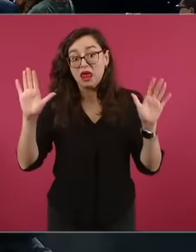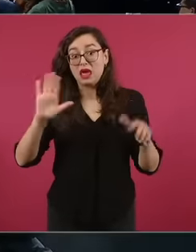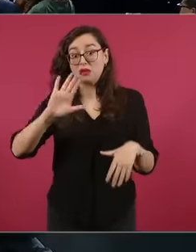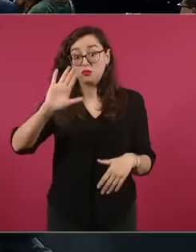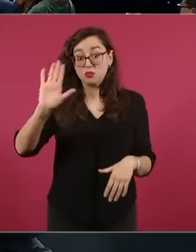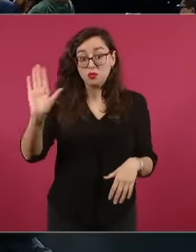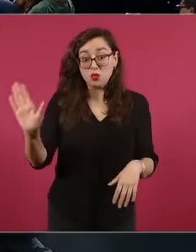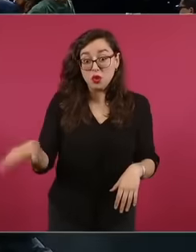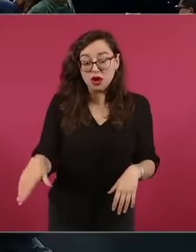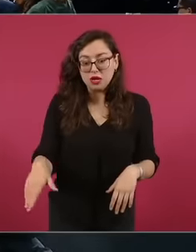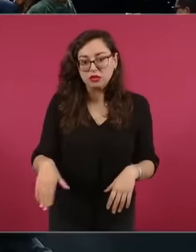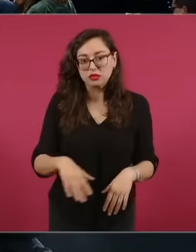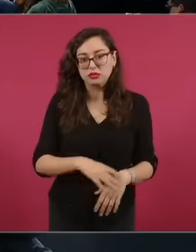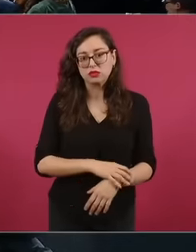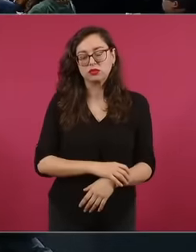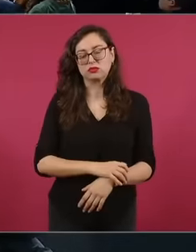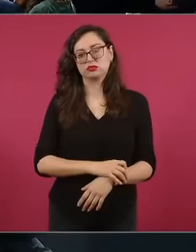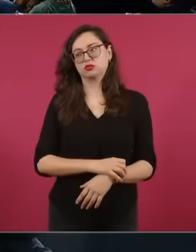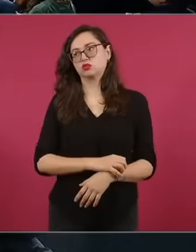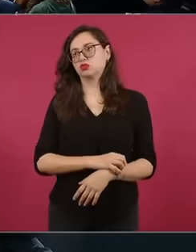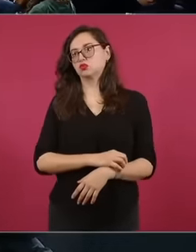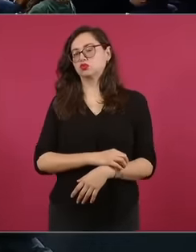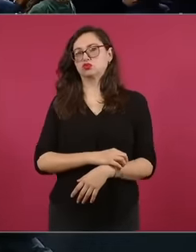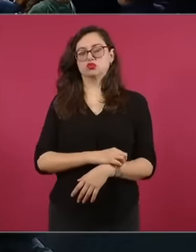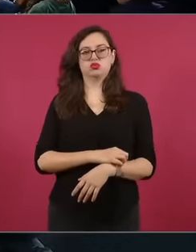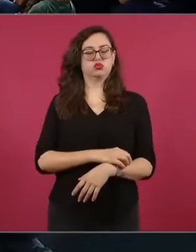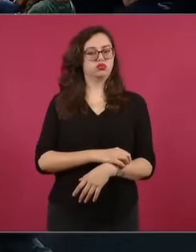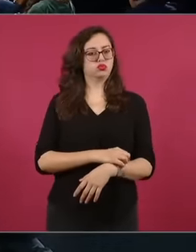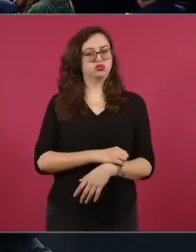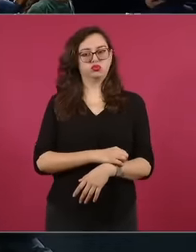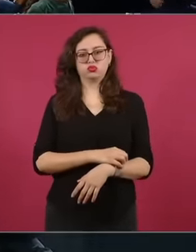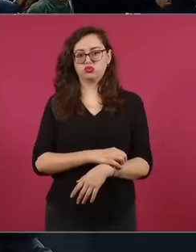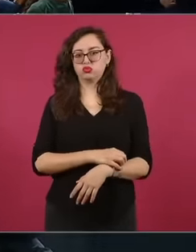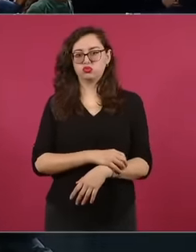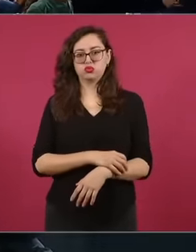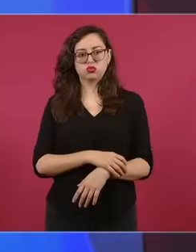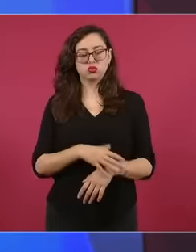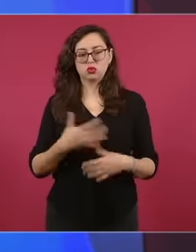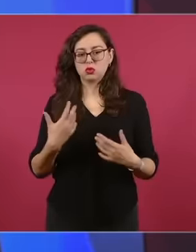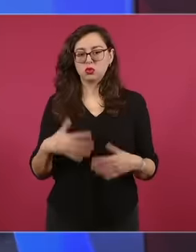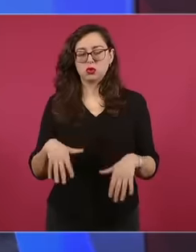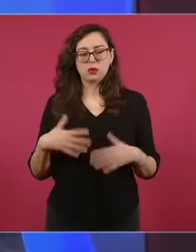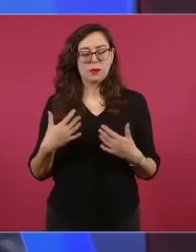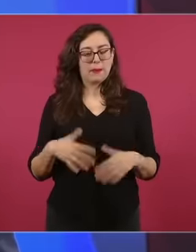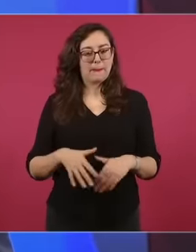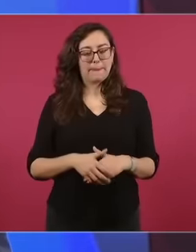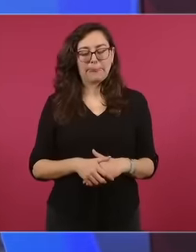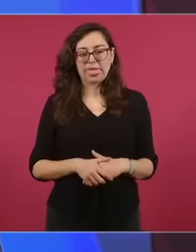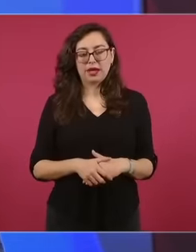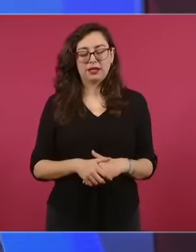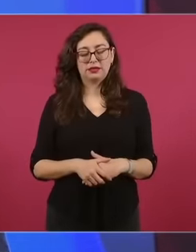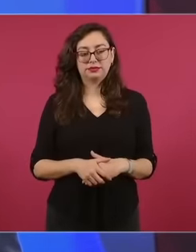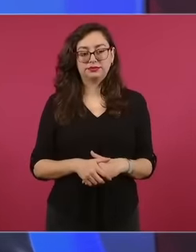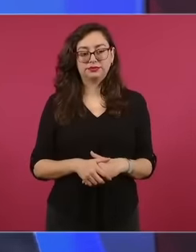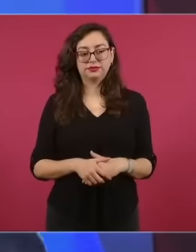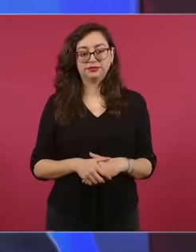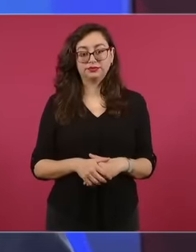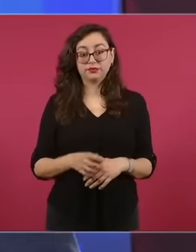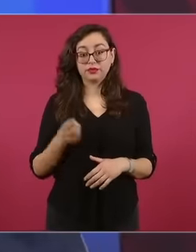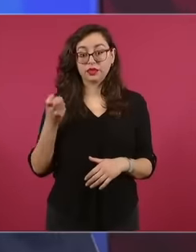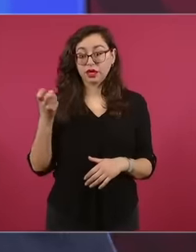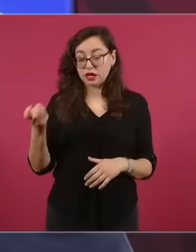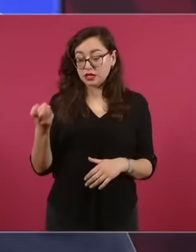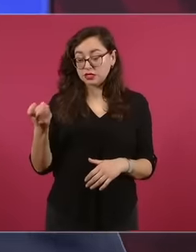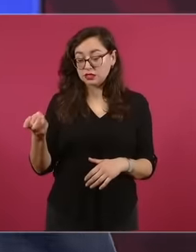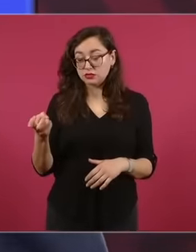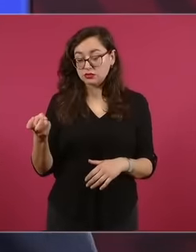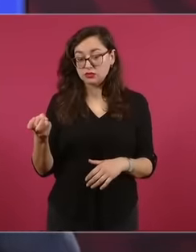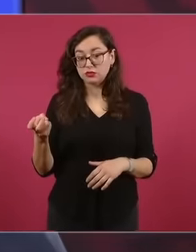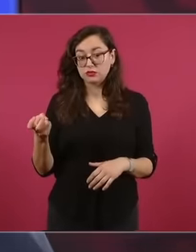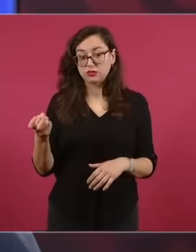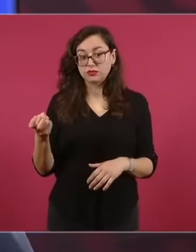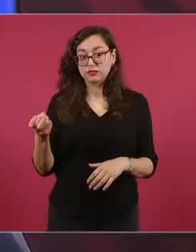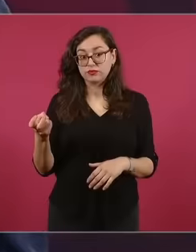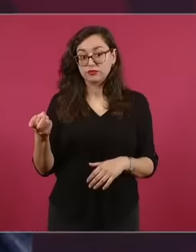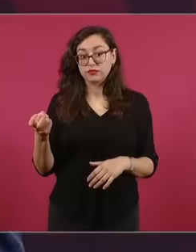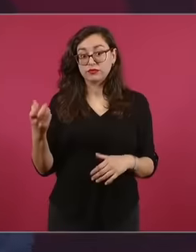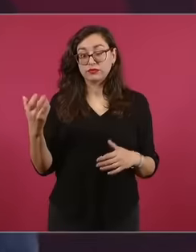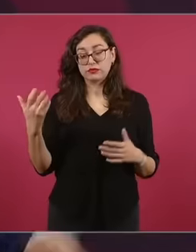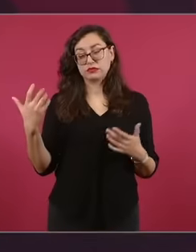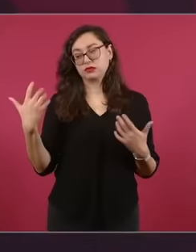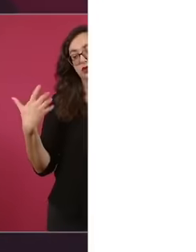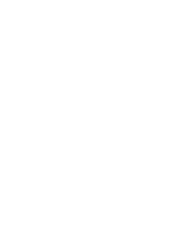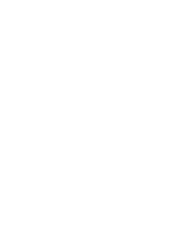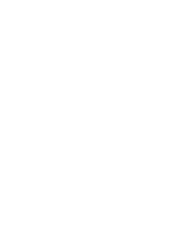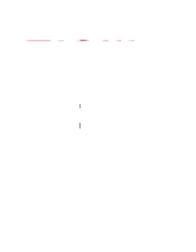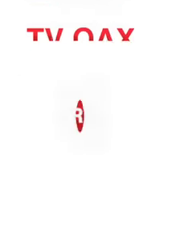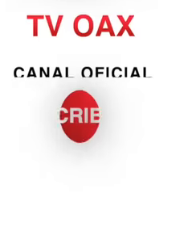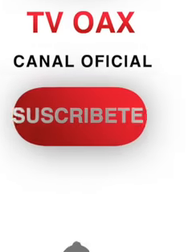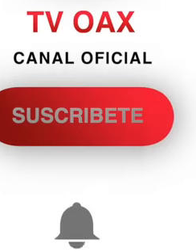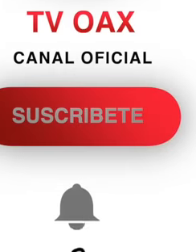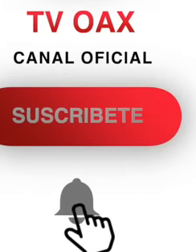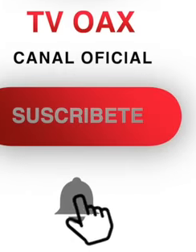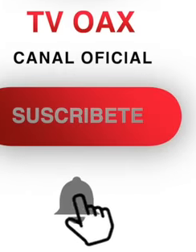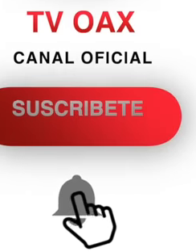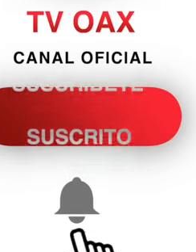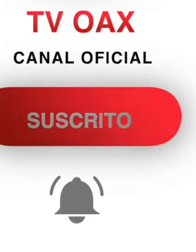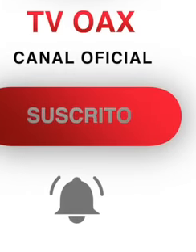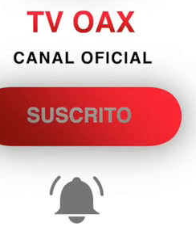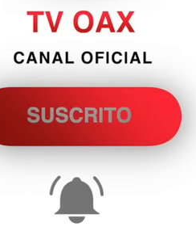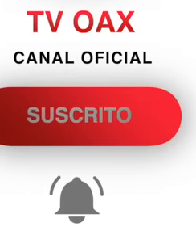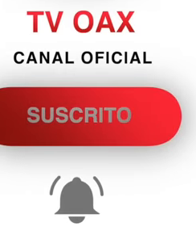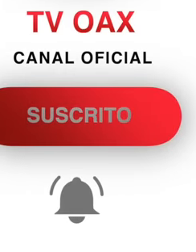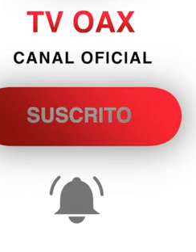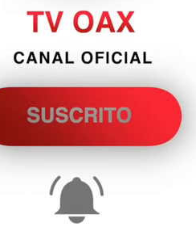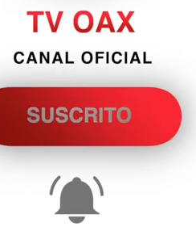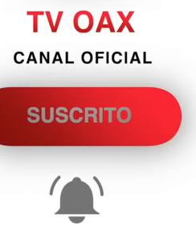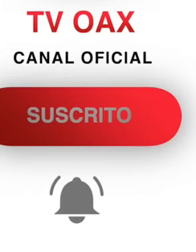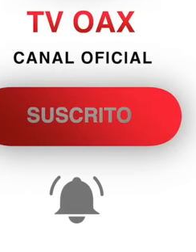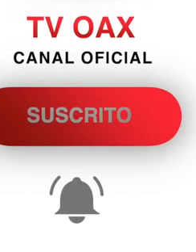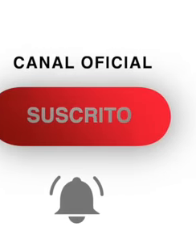That bullet like It was said before that it would have affected us all.